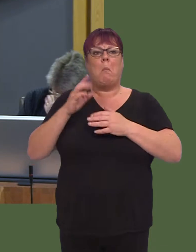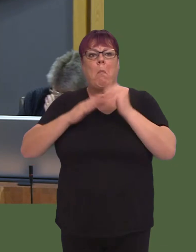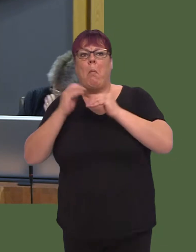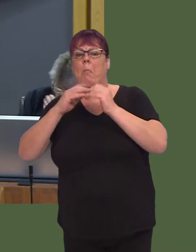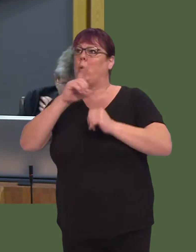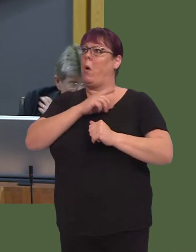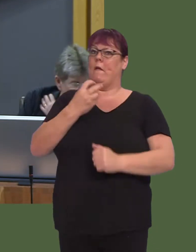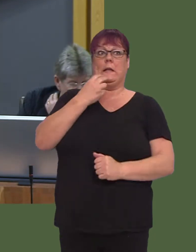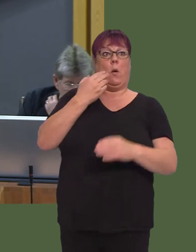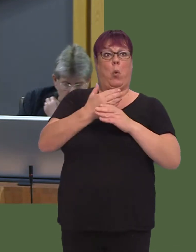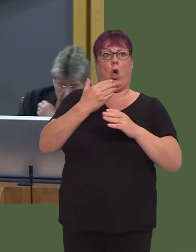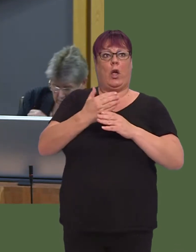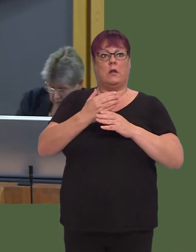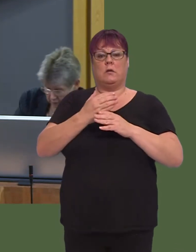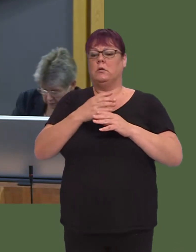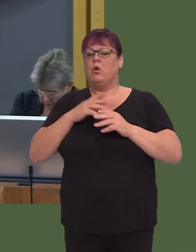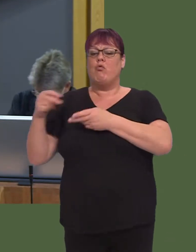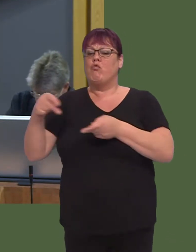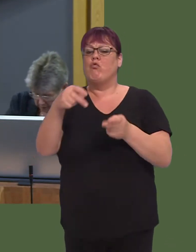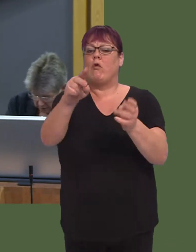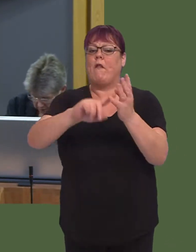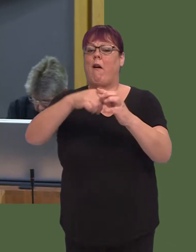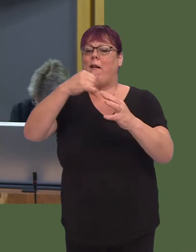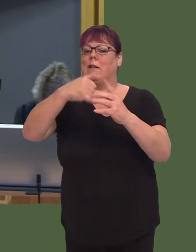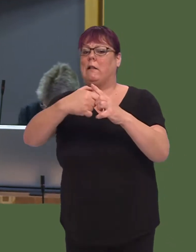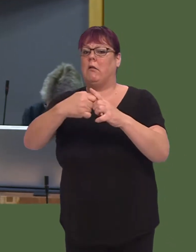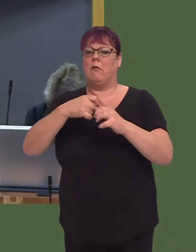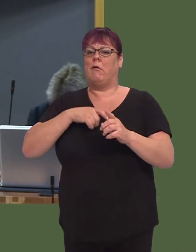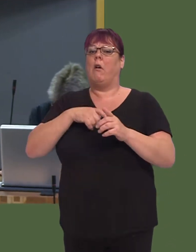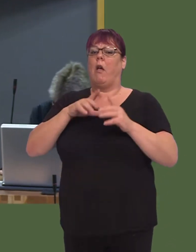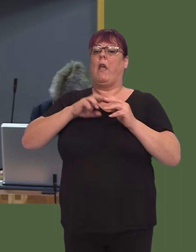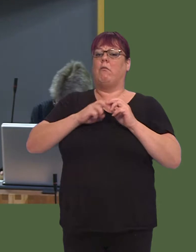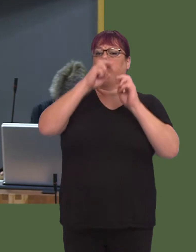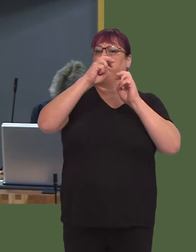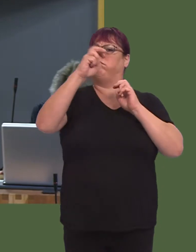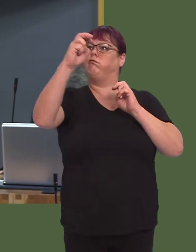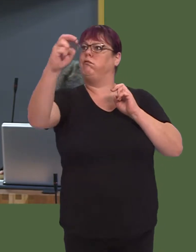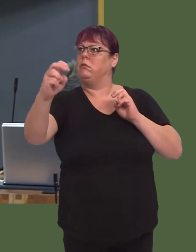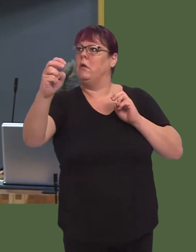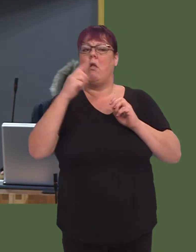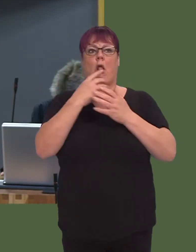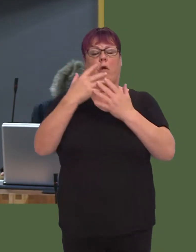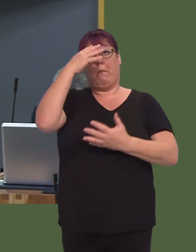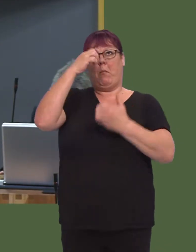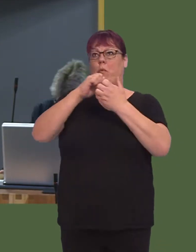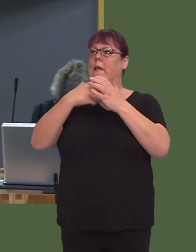It was originally built to transport steel workers across the river Usk to their place of work and it holds very many memories for local people.